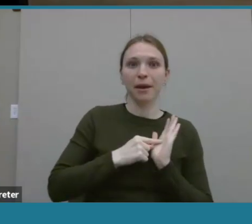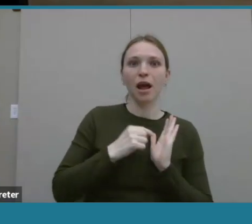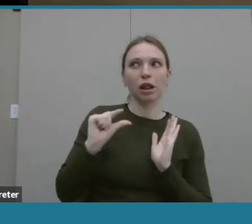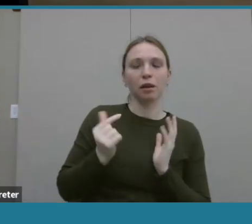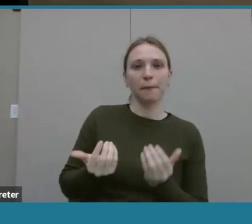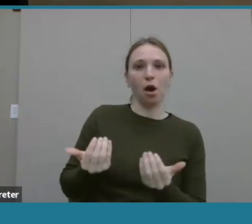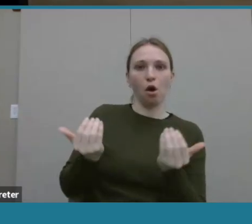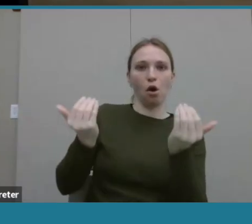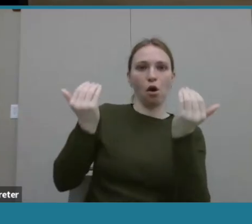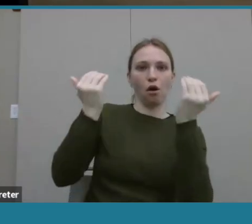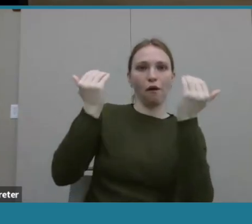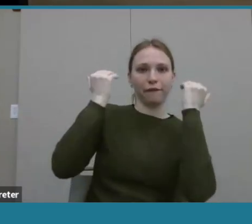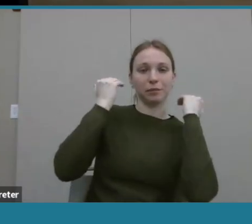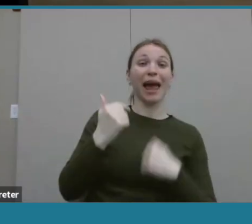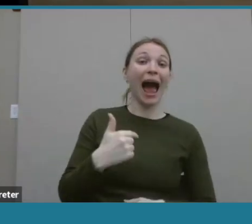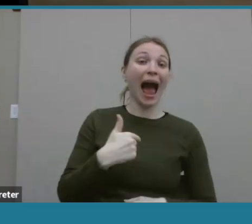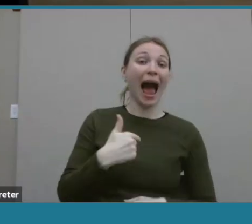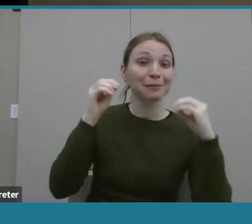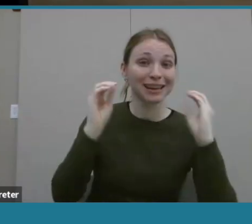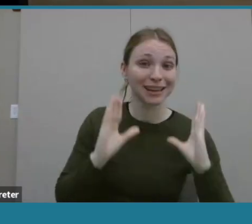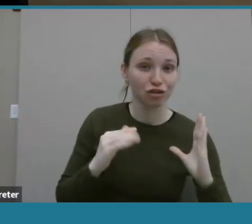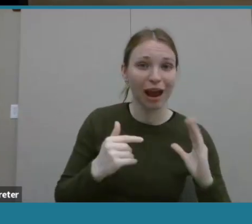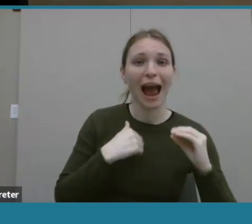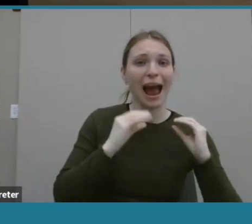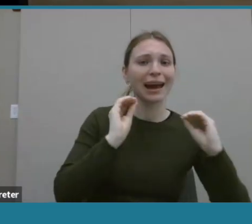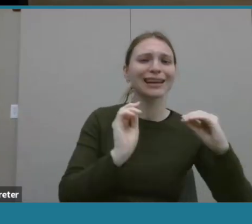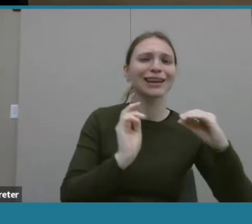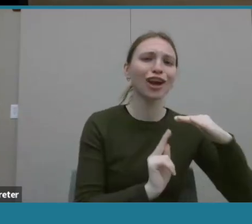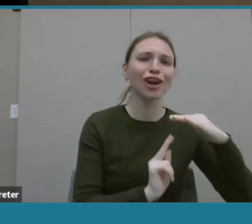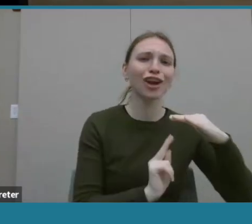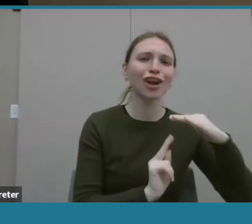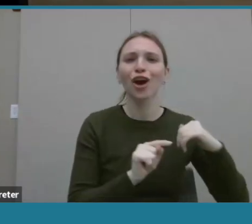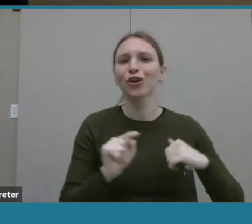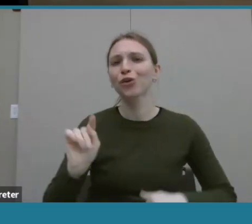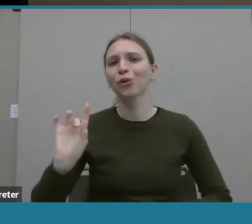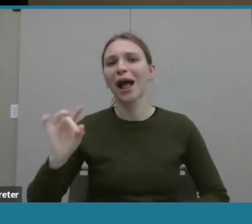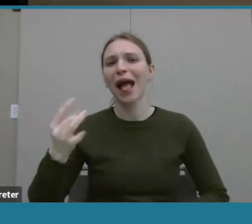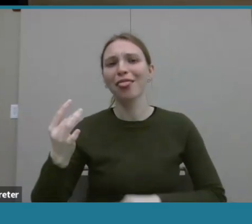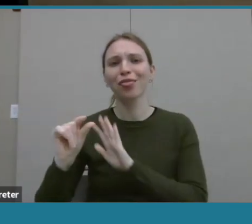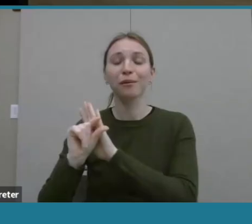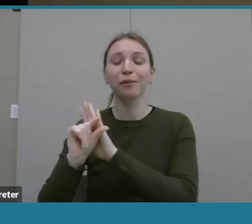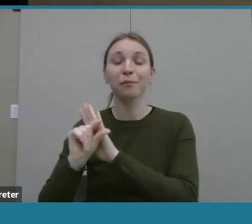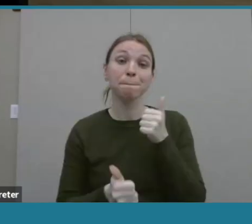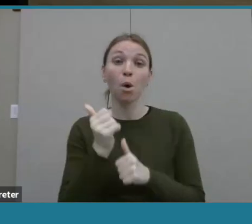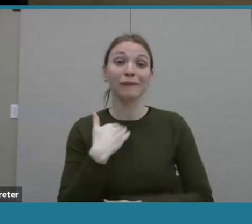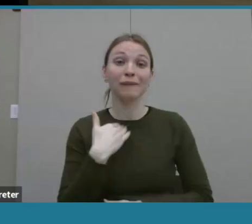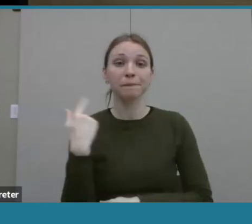I'm a teacher, so I teach kindergarten all the way to 8th grade. So most of my day is spent talking to little kids.